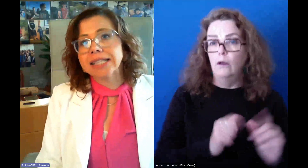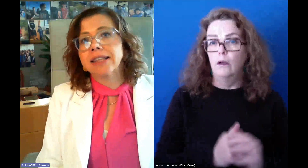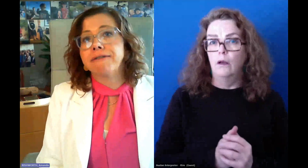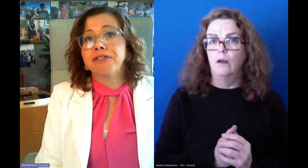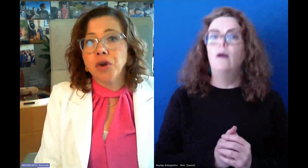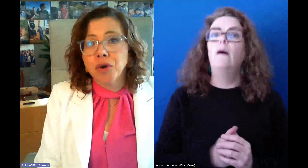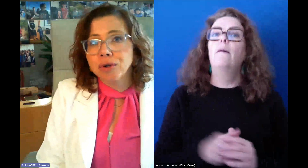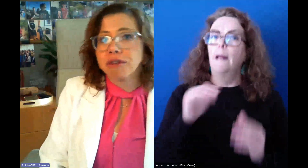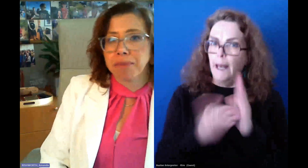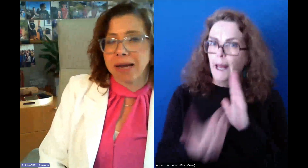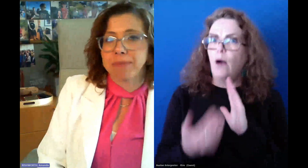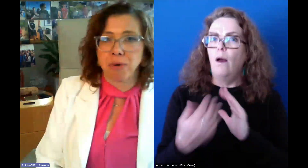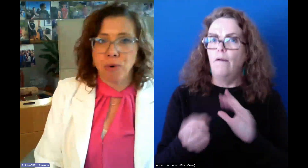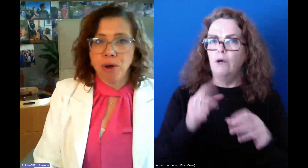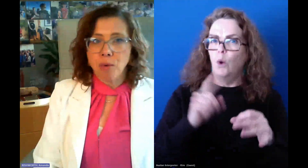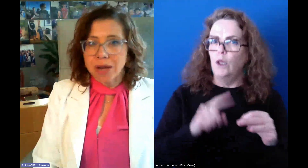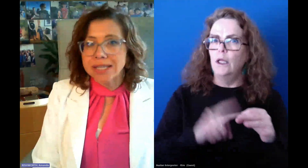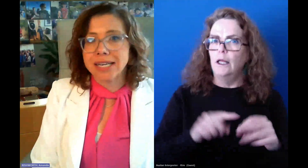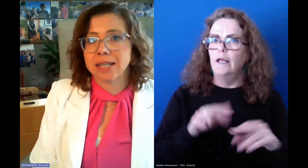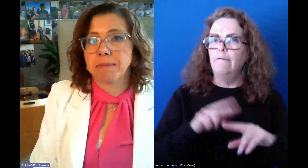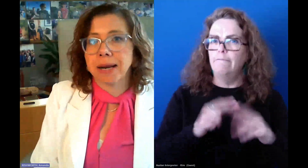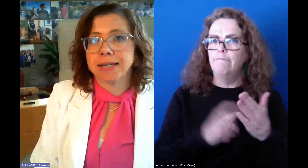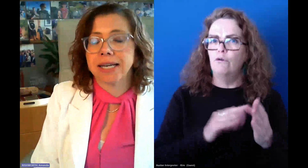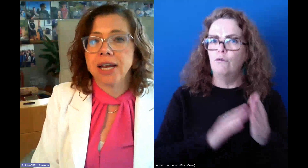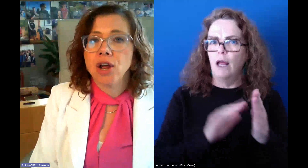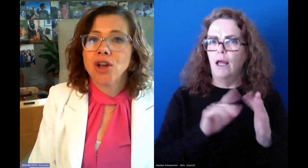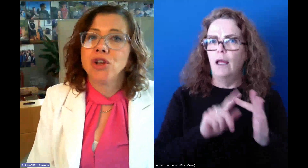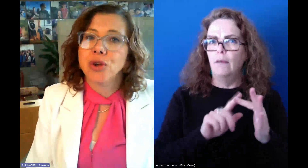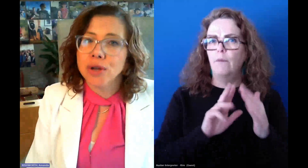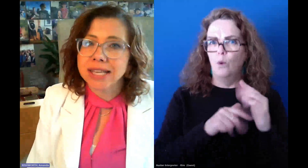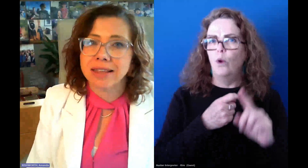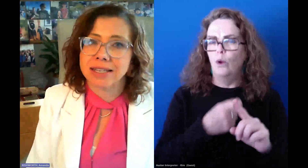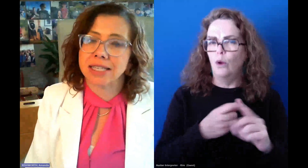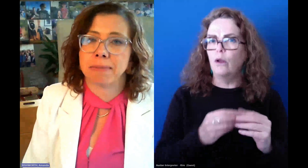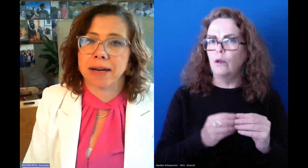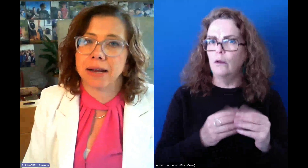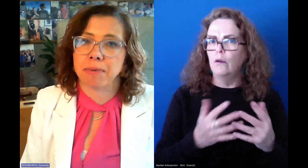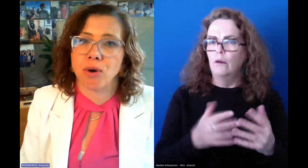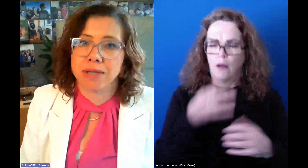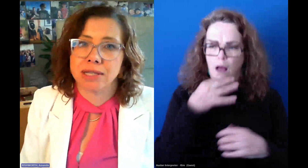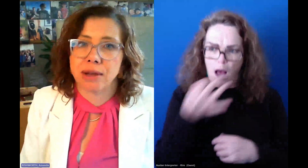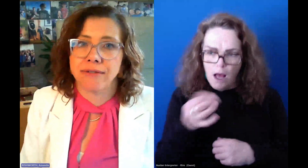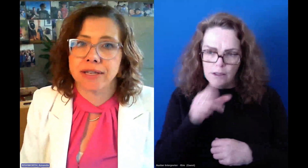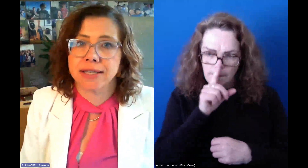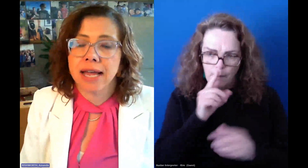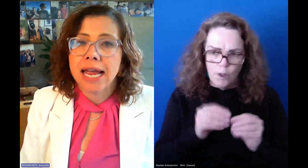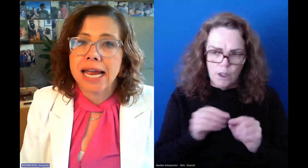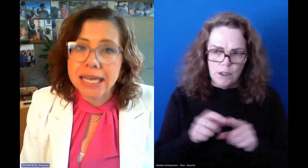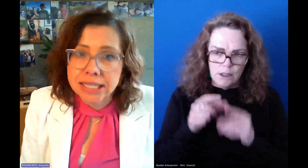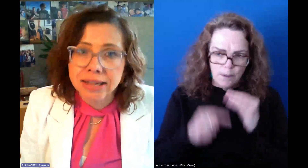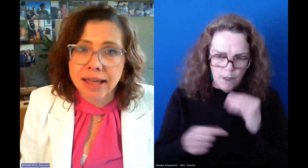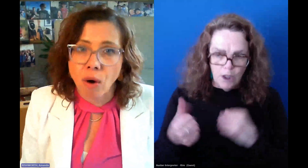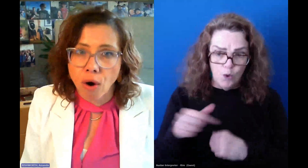takes the views of people with disability using the Disability Employment Service into their